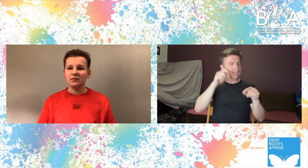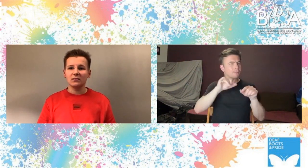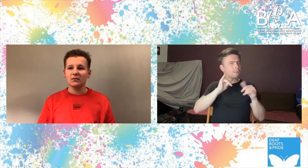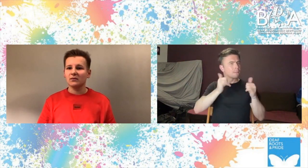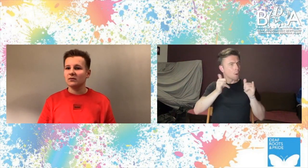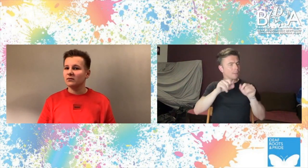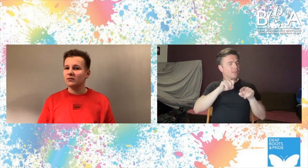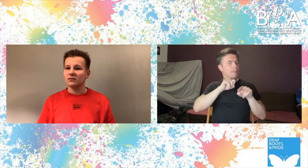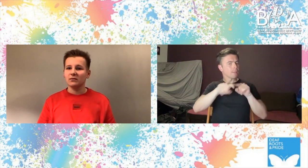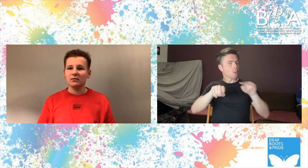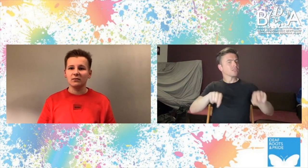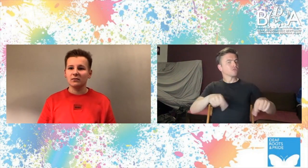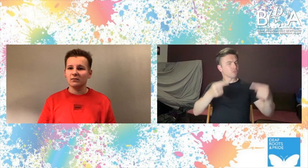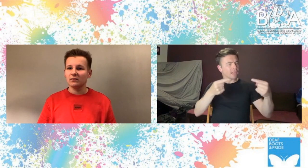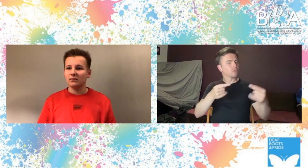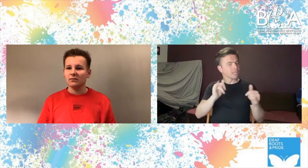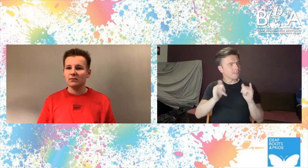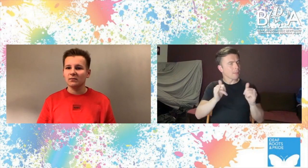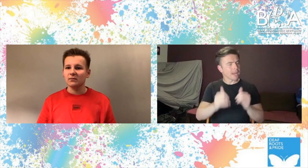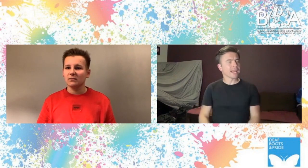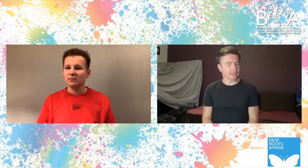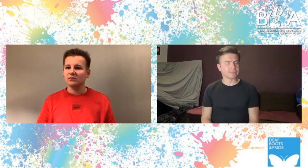challenging thing.